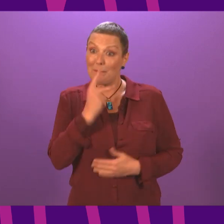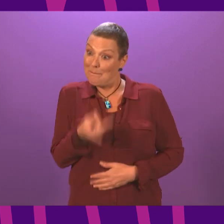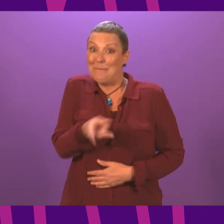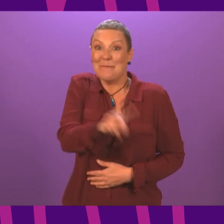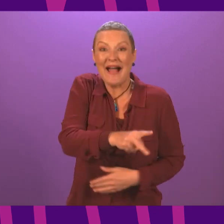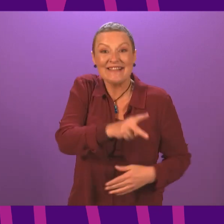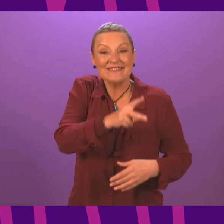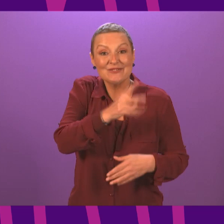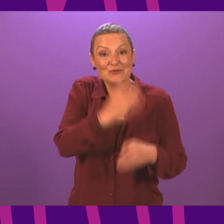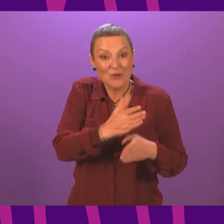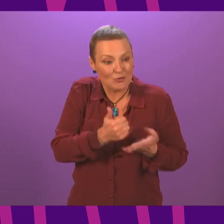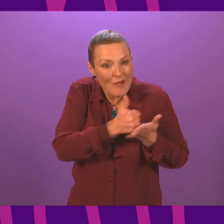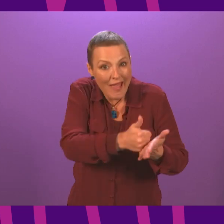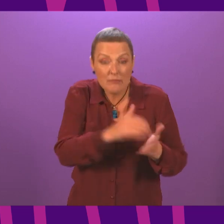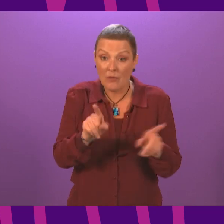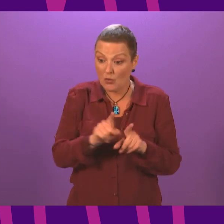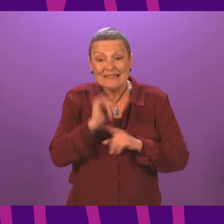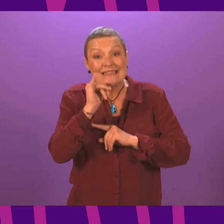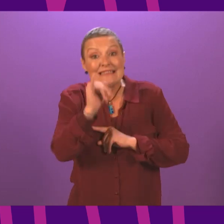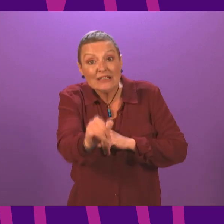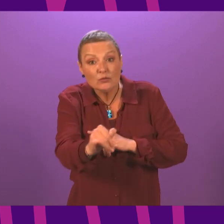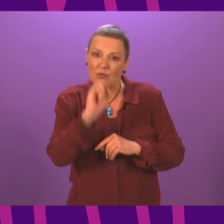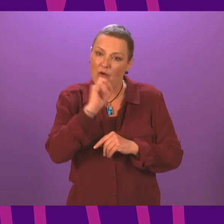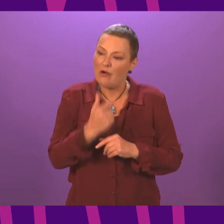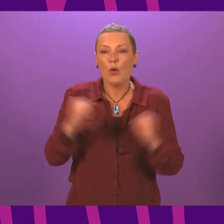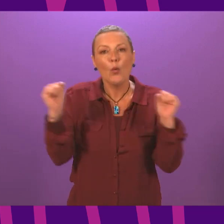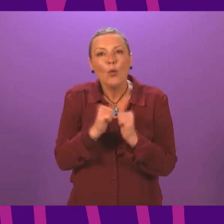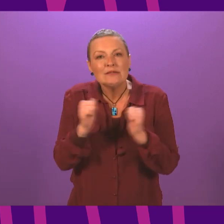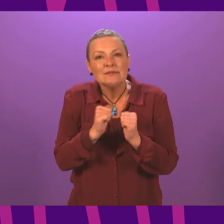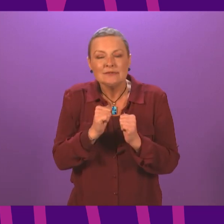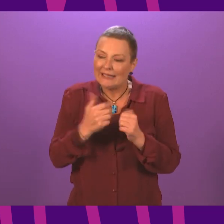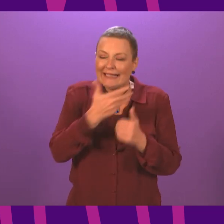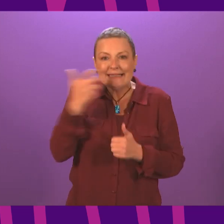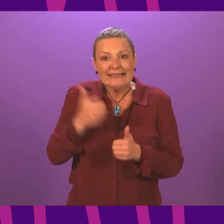week, our child winter heating assistance will help heat the homes of severely disabled children.